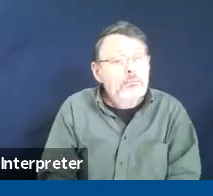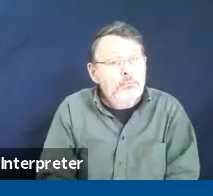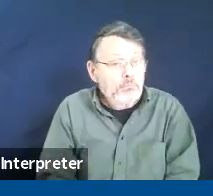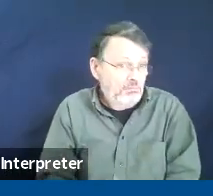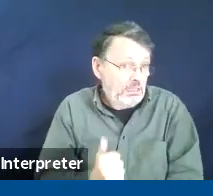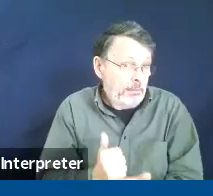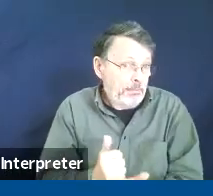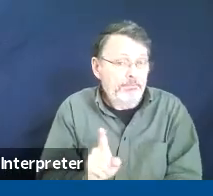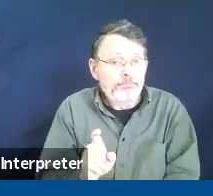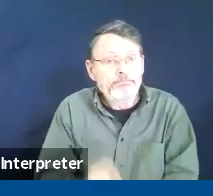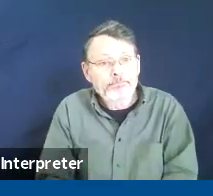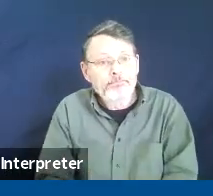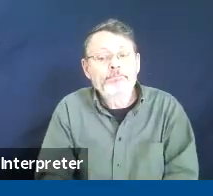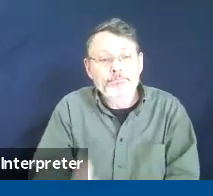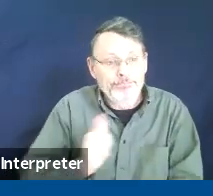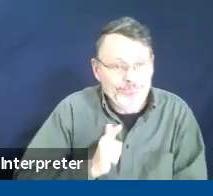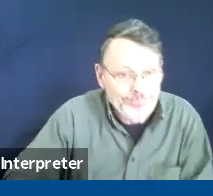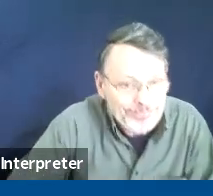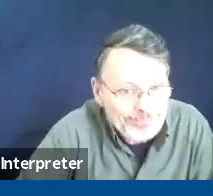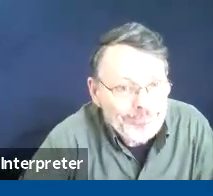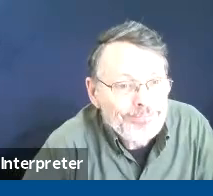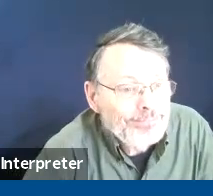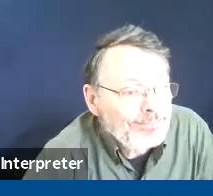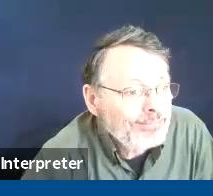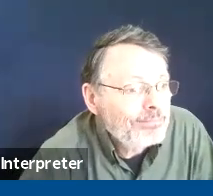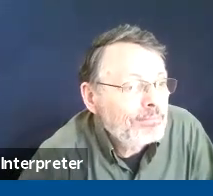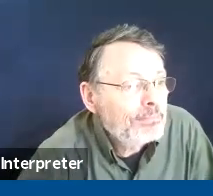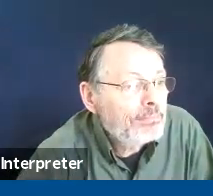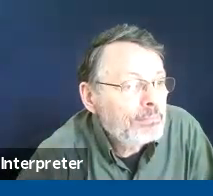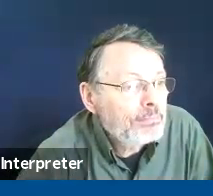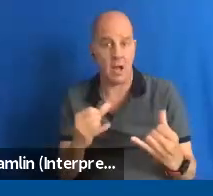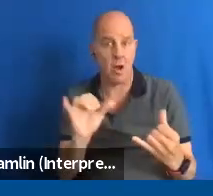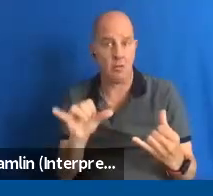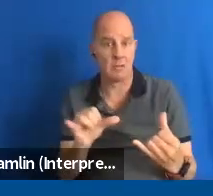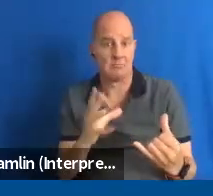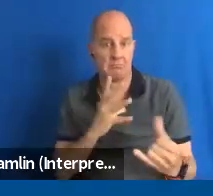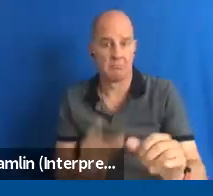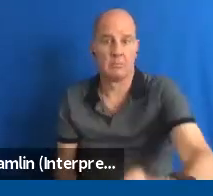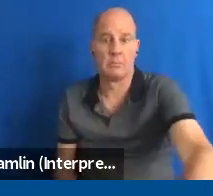We're going to assume now that's okay and we'll hear from the person if that's not.